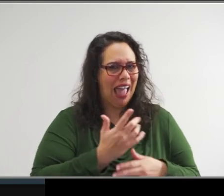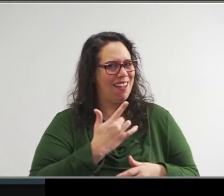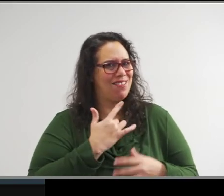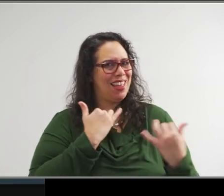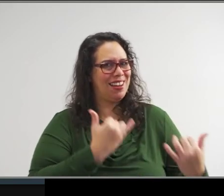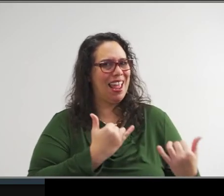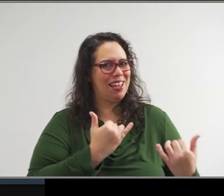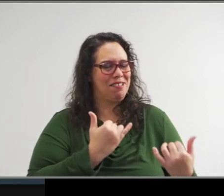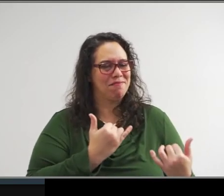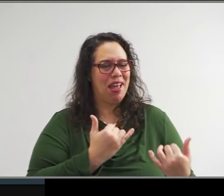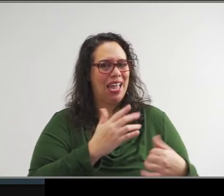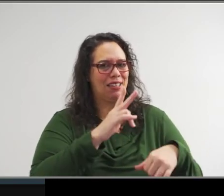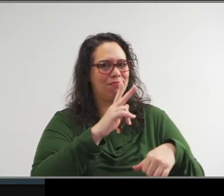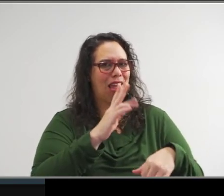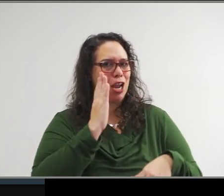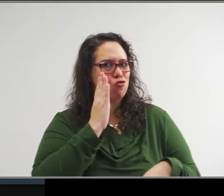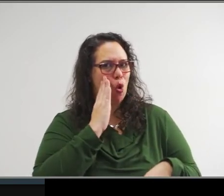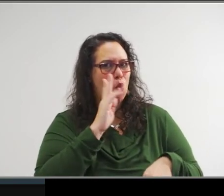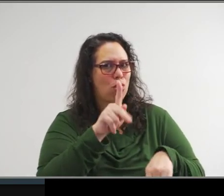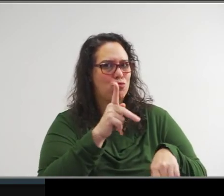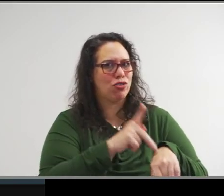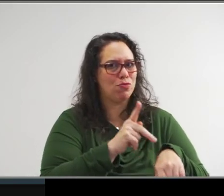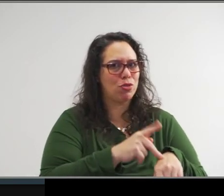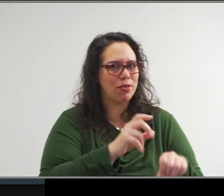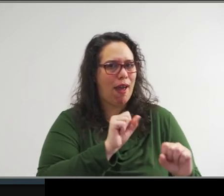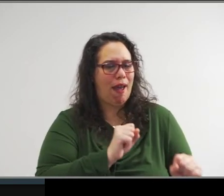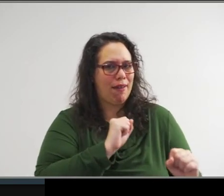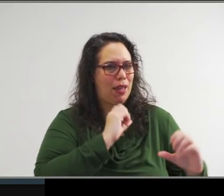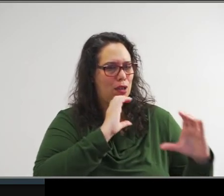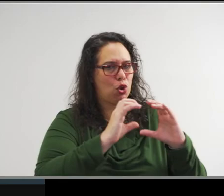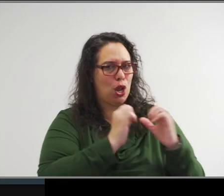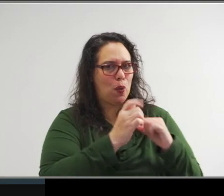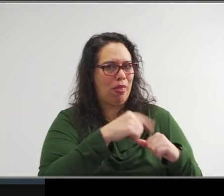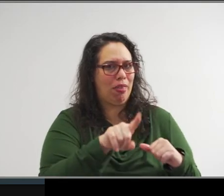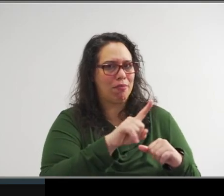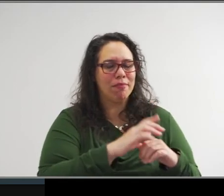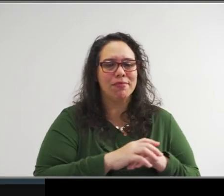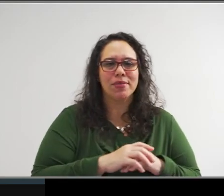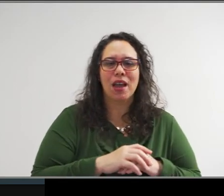and that I can talk to them. And I did say to him, if you have a problem